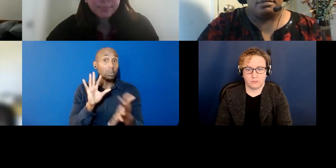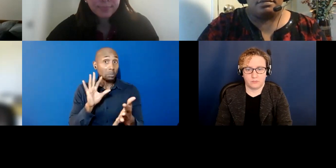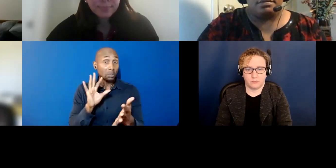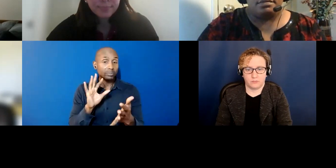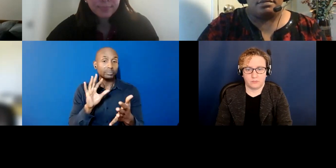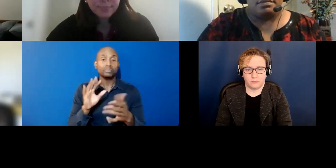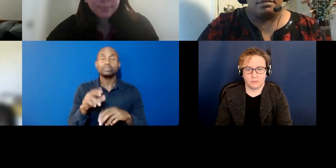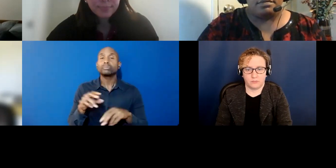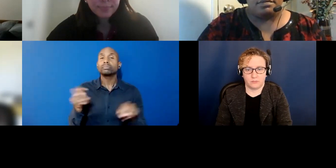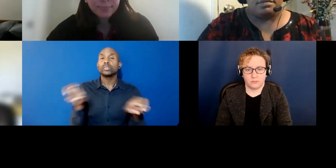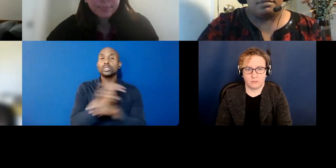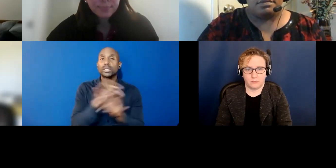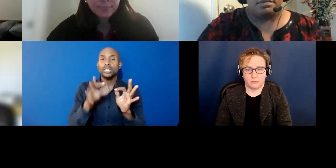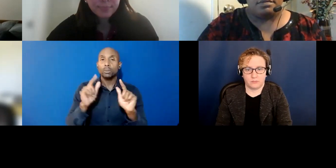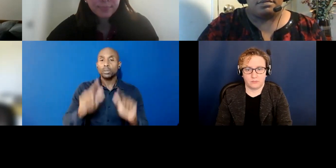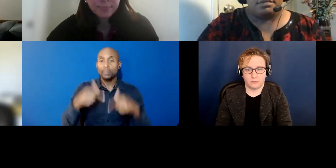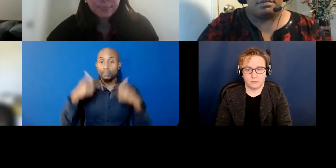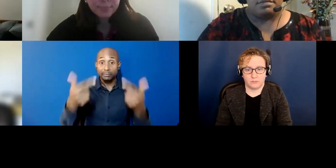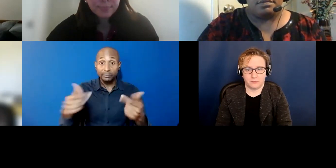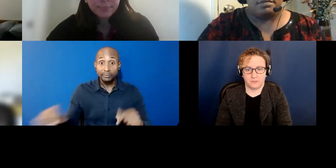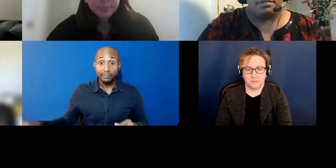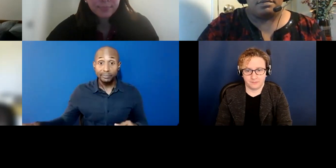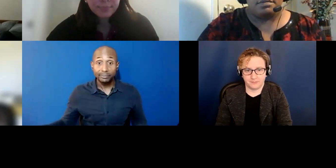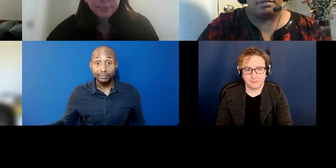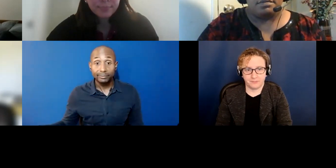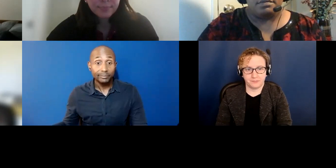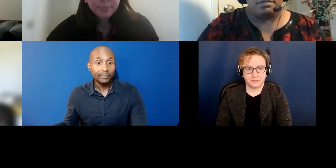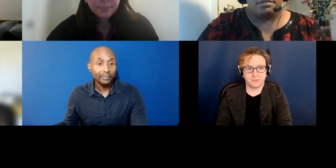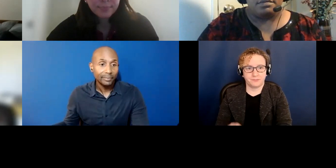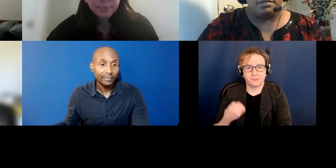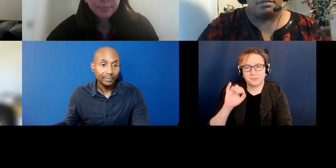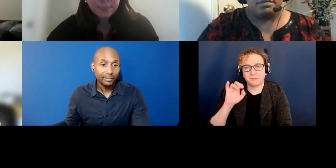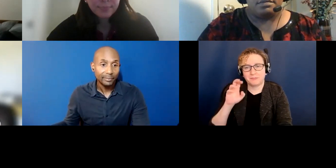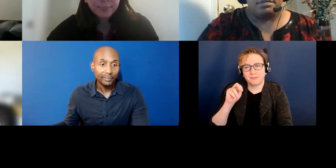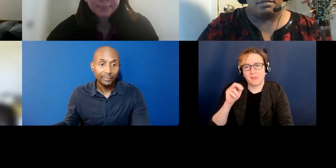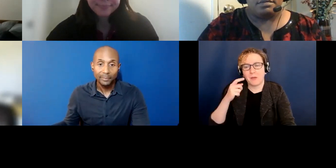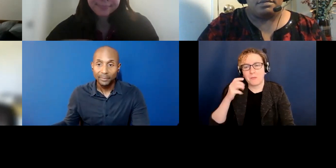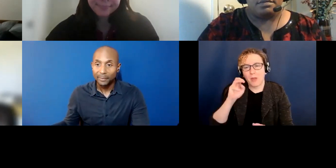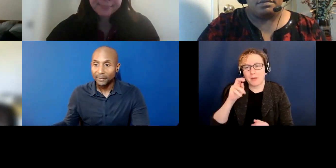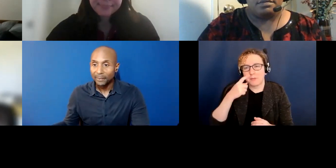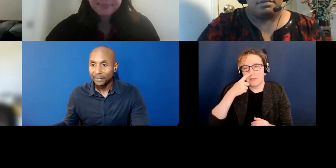While we wait, can you tell them about the next session that is coming up?